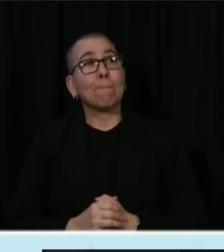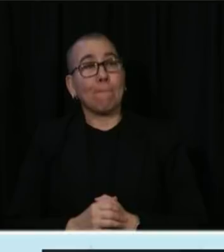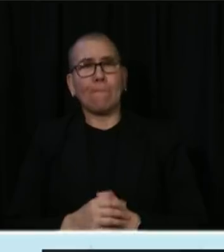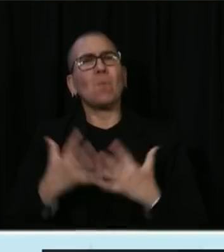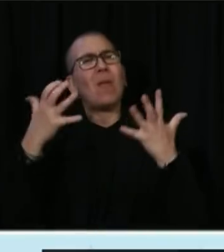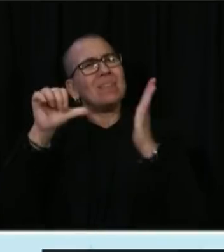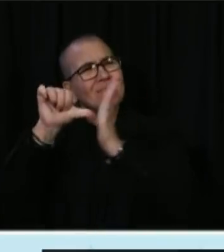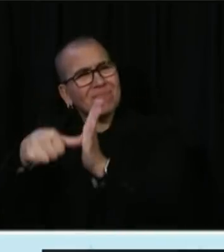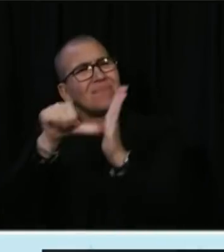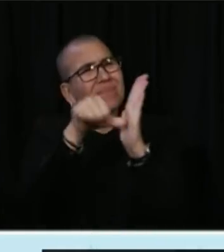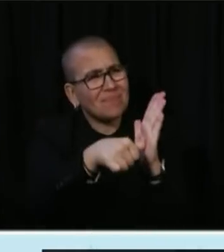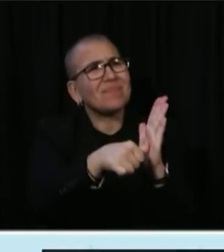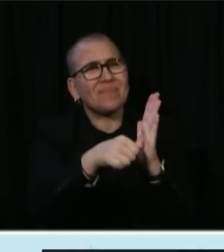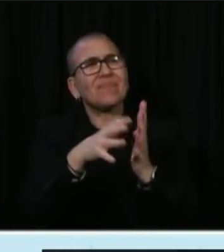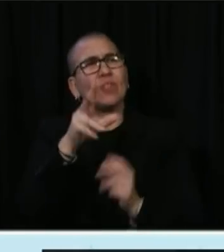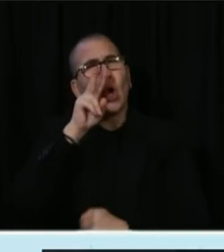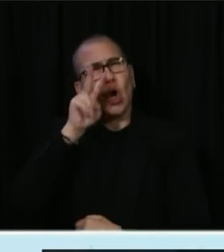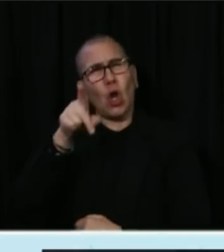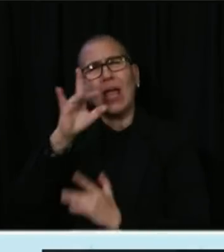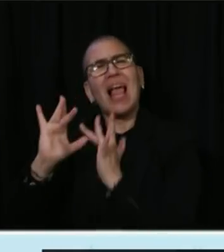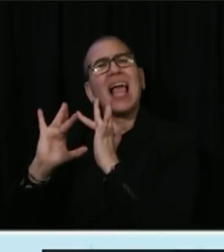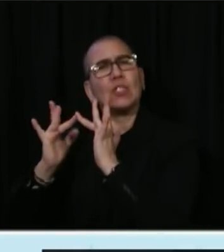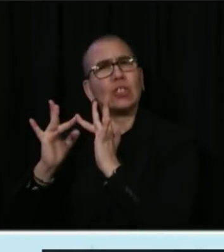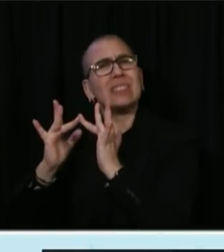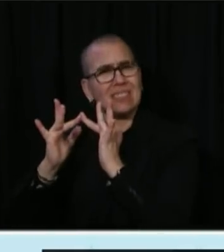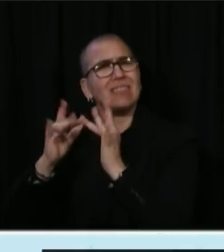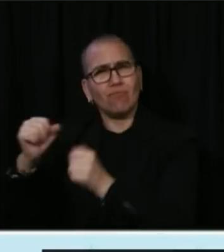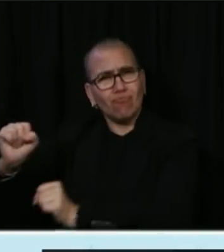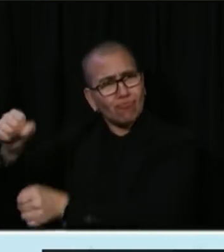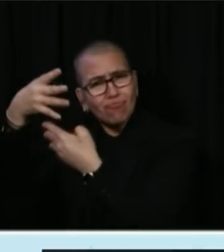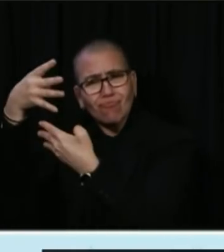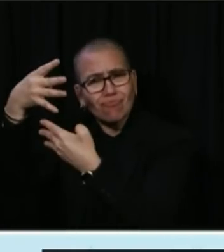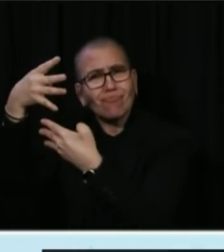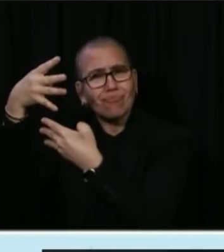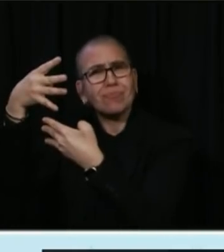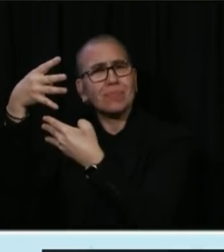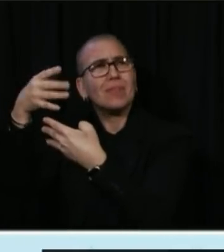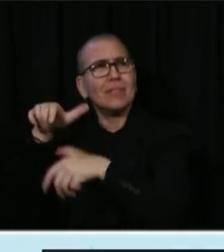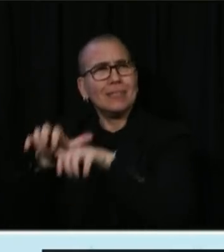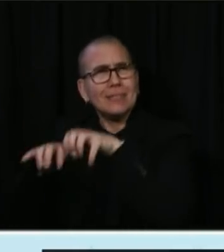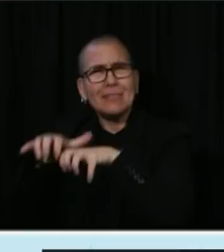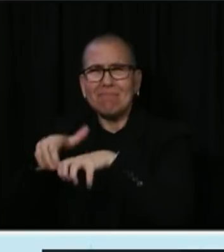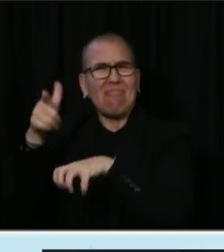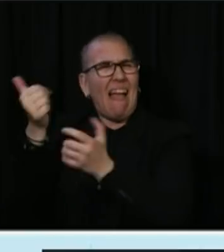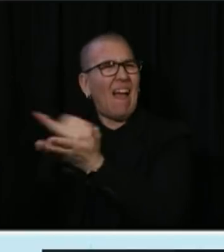WE'VE HAD DAYS WHEN WE WERE AT OUR PEAK WHERE WE CAN VACCINATE A LOT OF PEOPLE AND DO IT AWFULLY FAST.